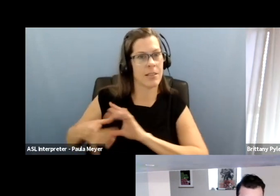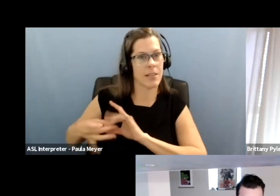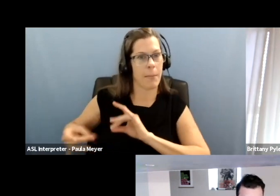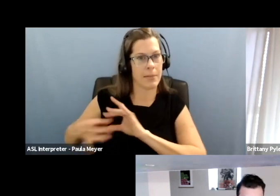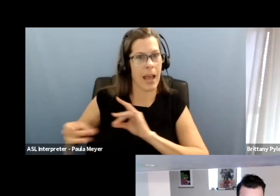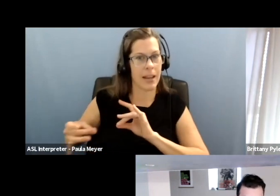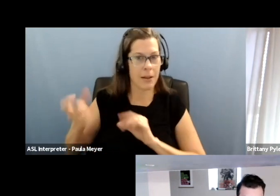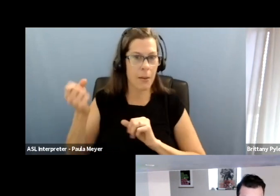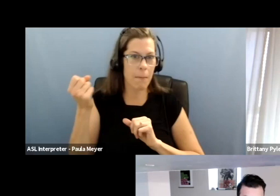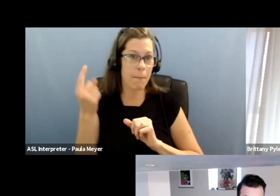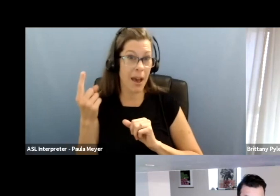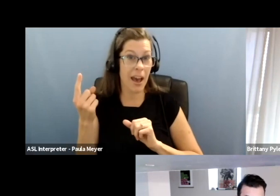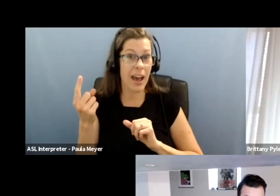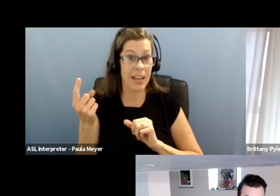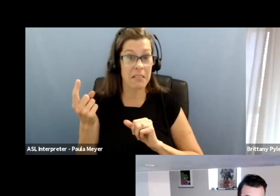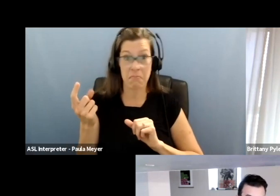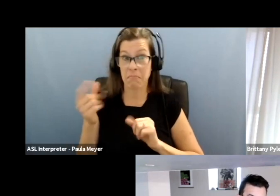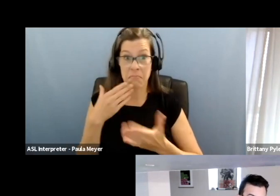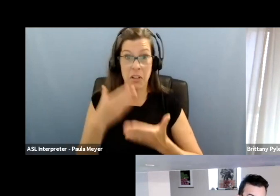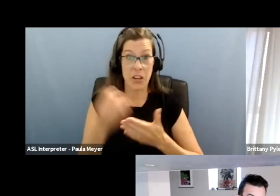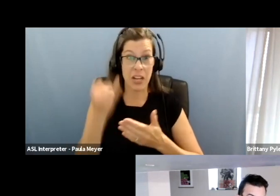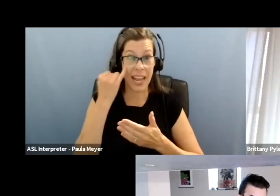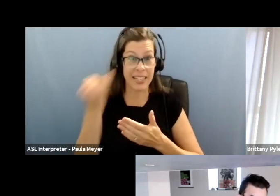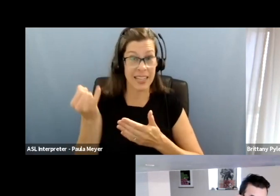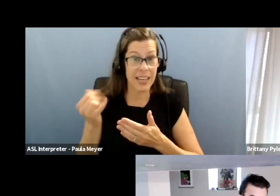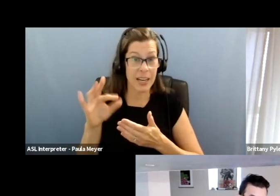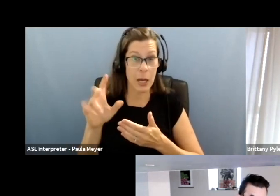that Brittany just gave and send that off to a post captioning